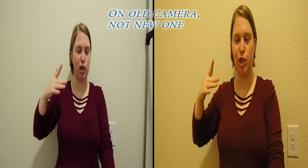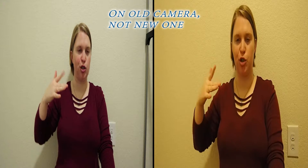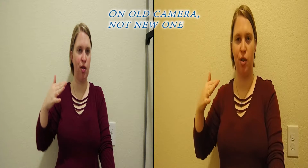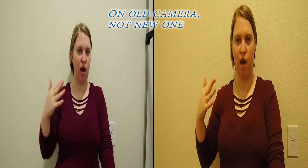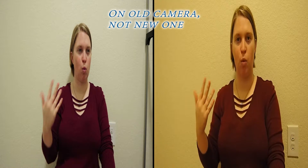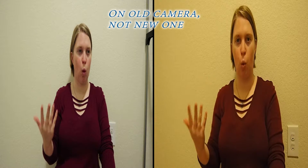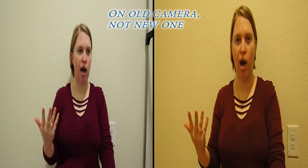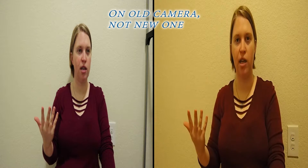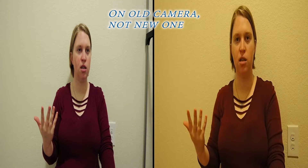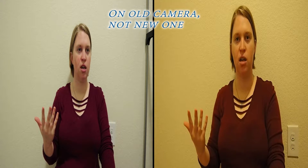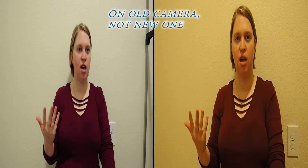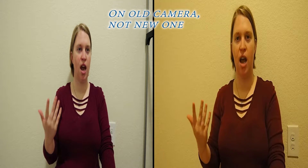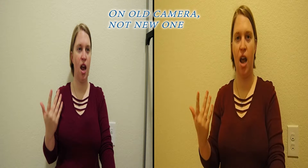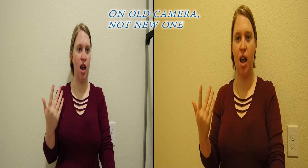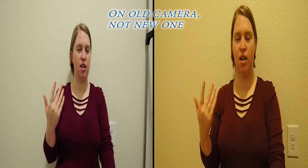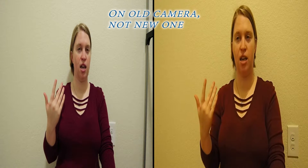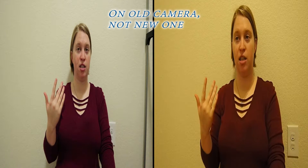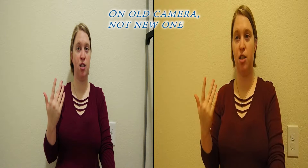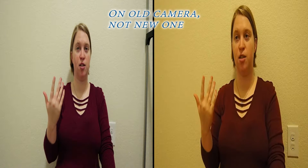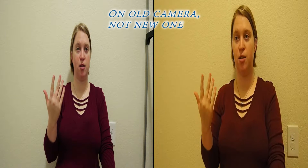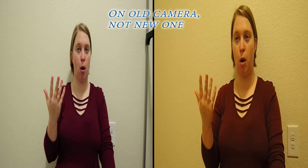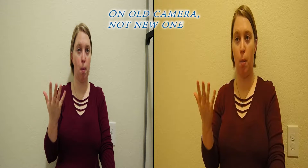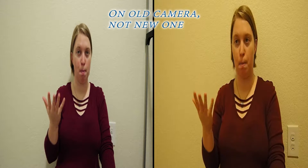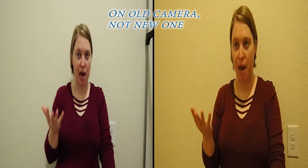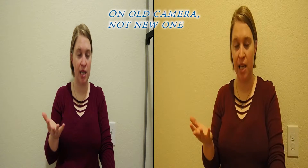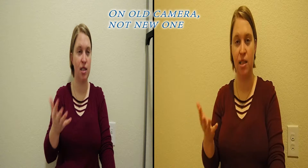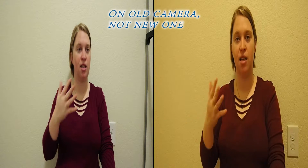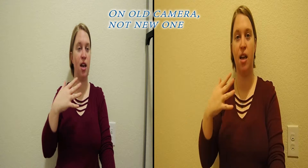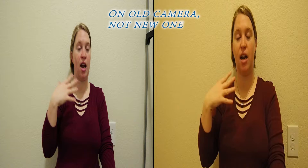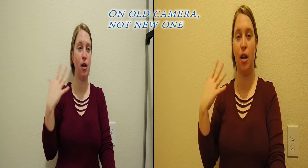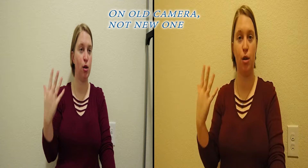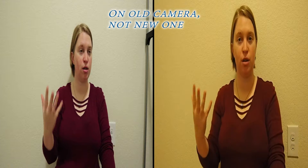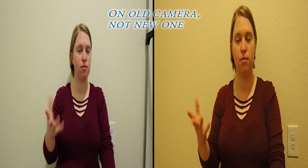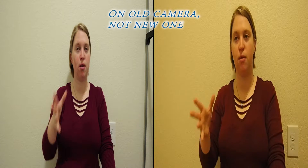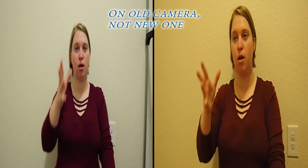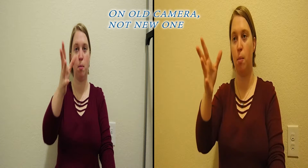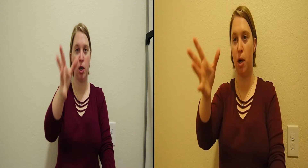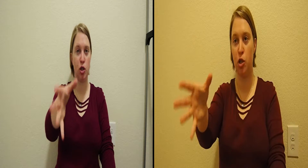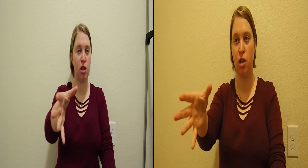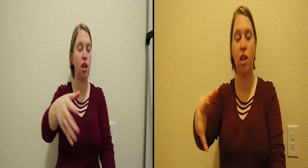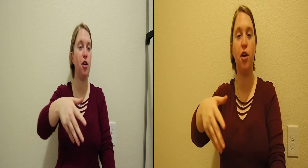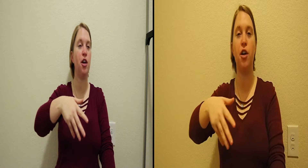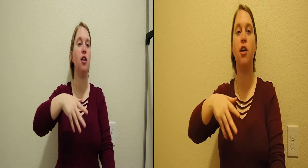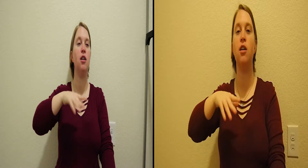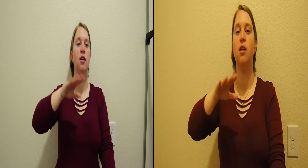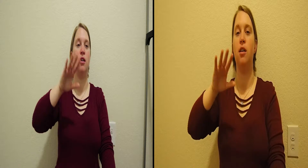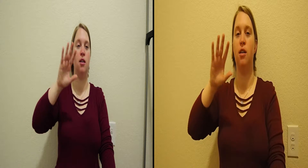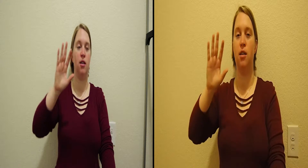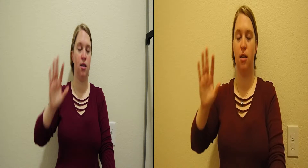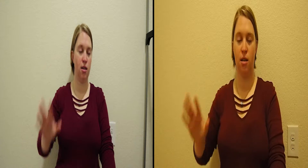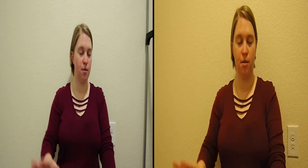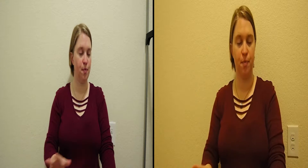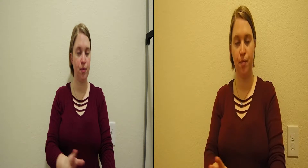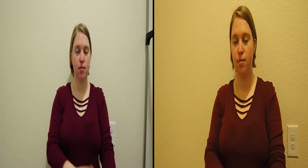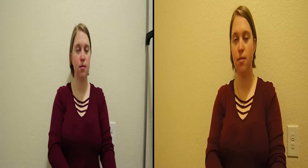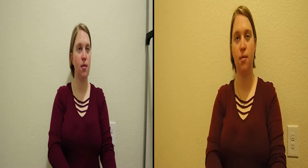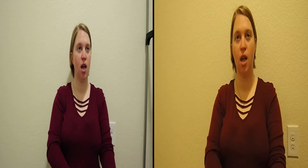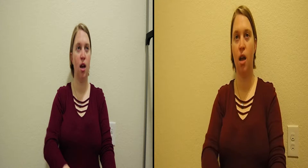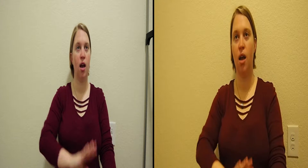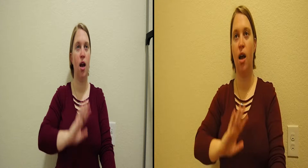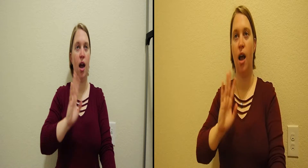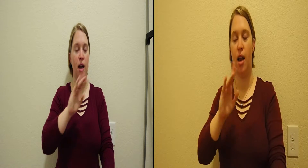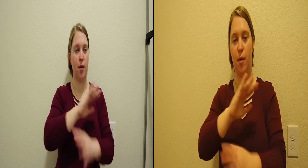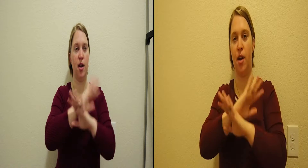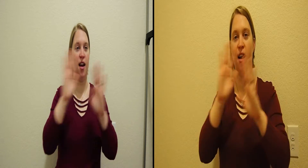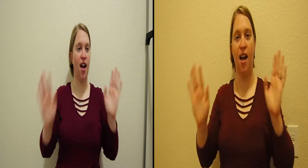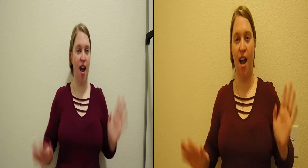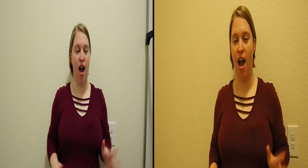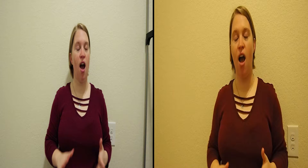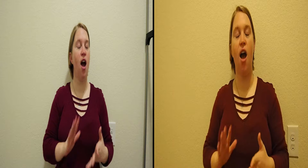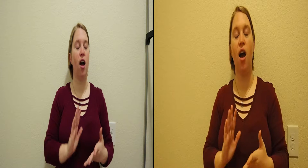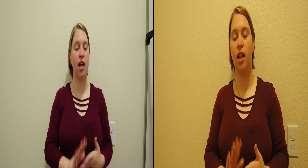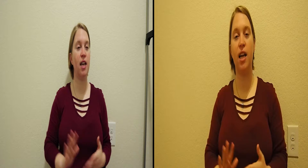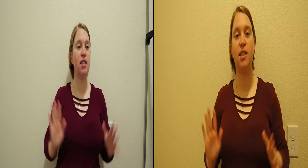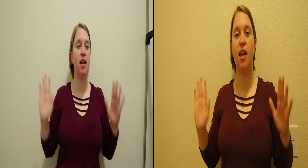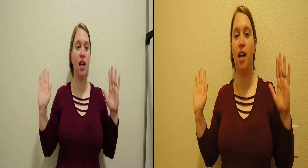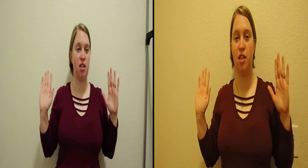than white and it's amazing and it looks much clearer and like I said it's